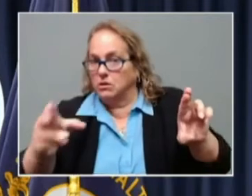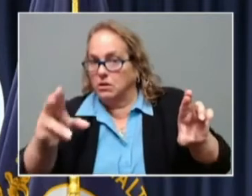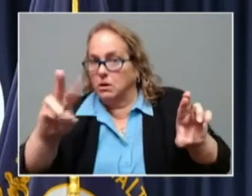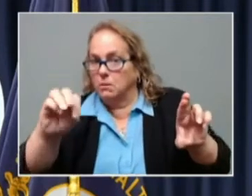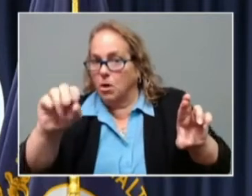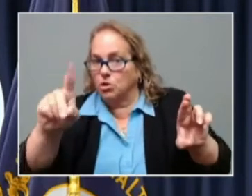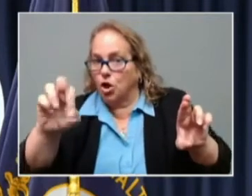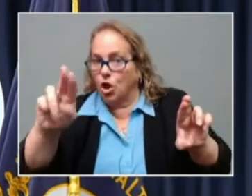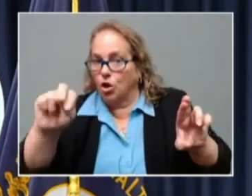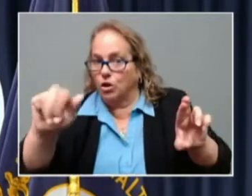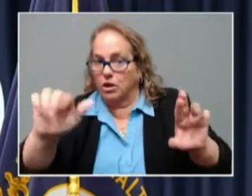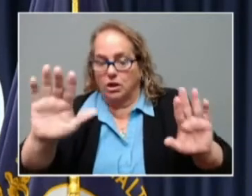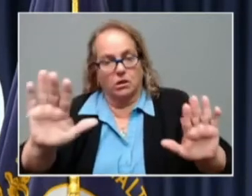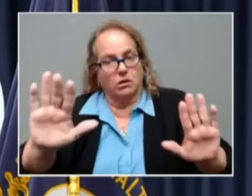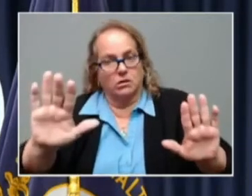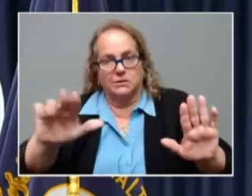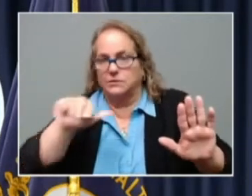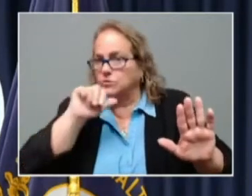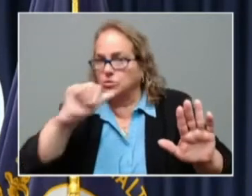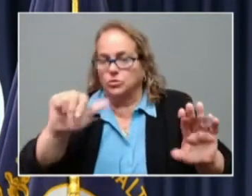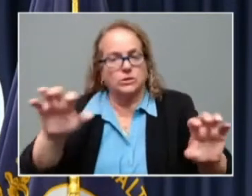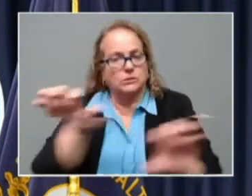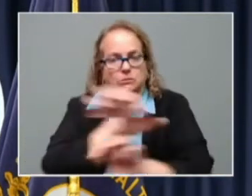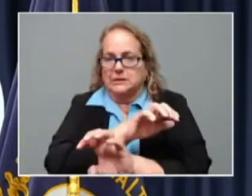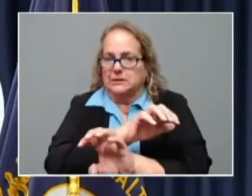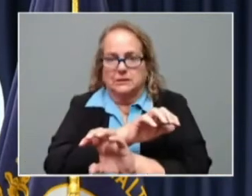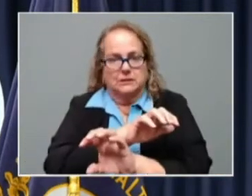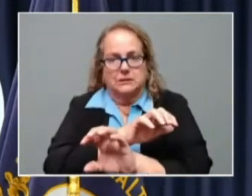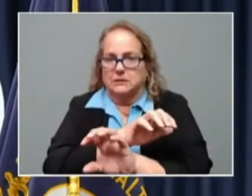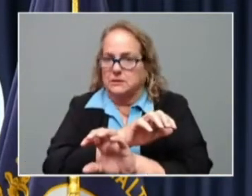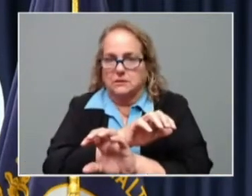um, We all got to make it through this. I don't believe there's gonna be a rush